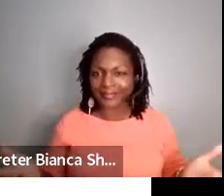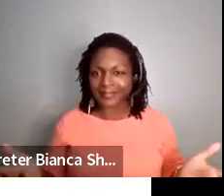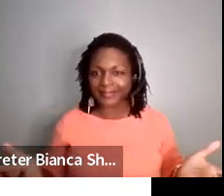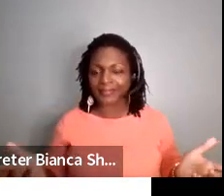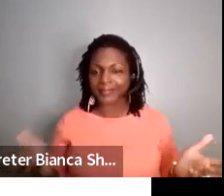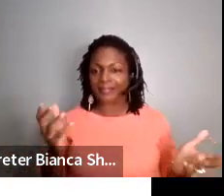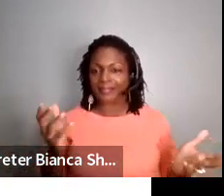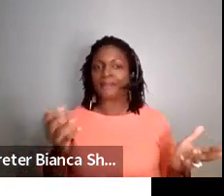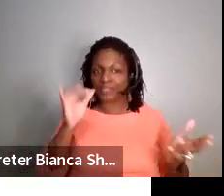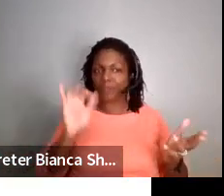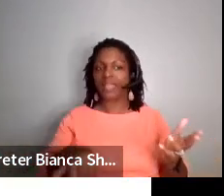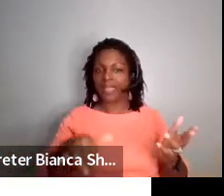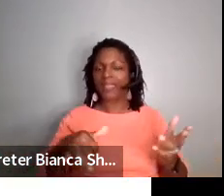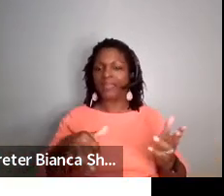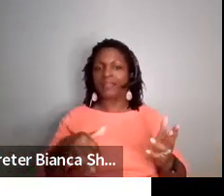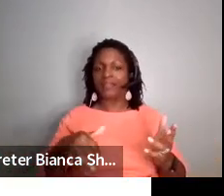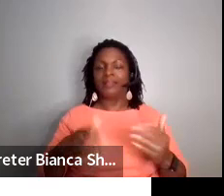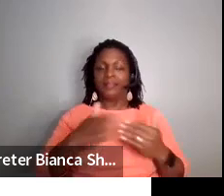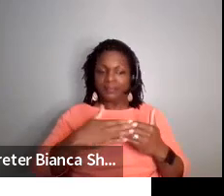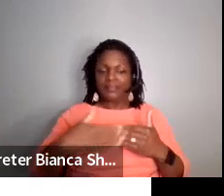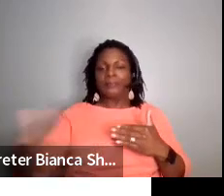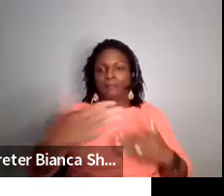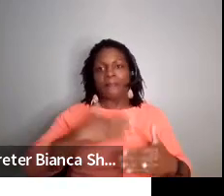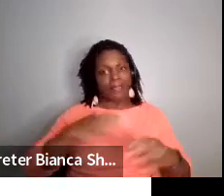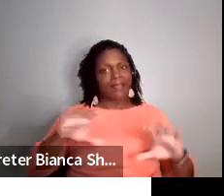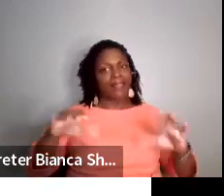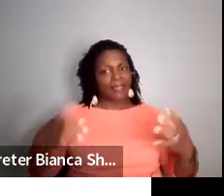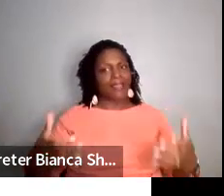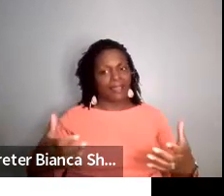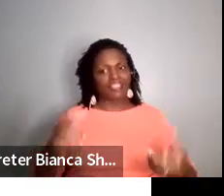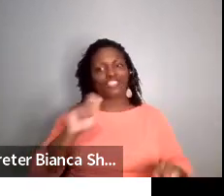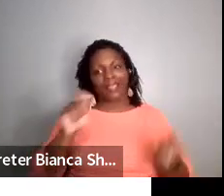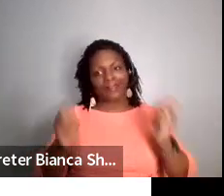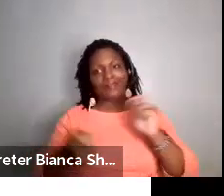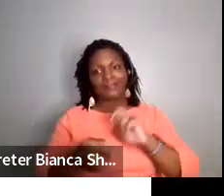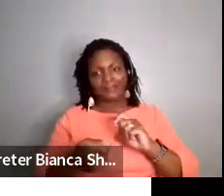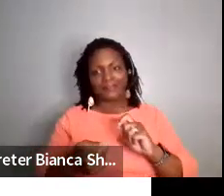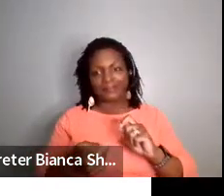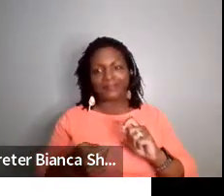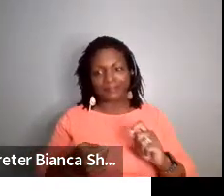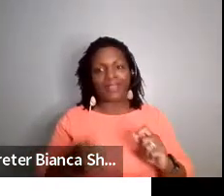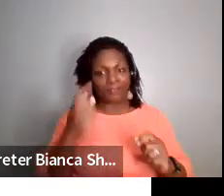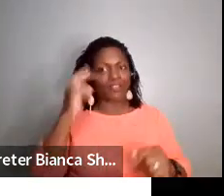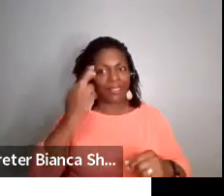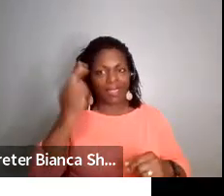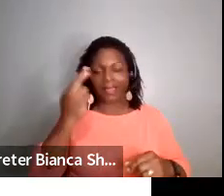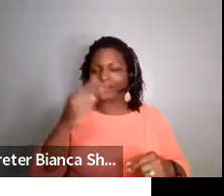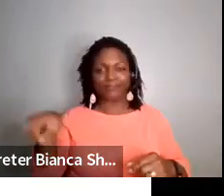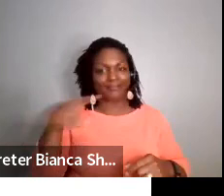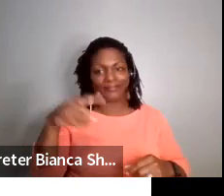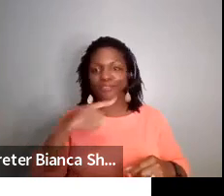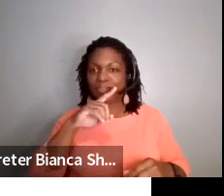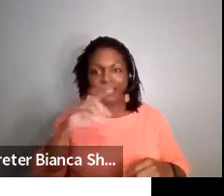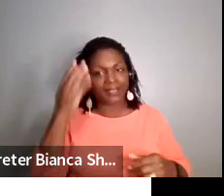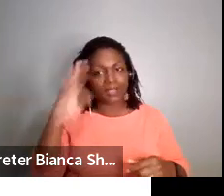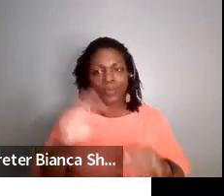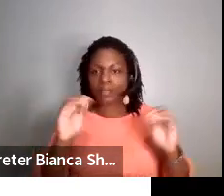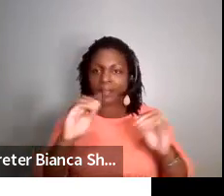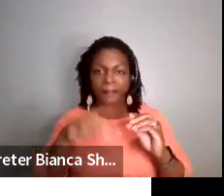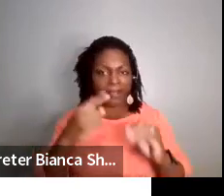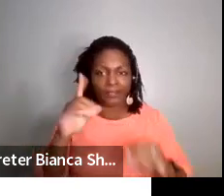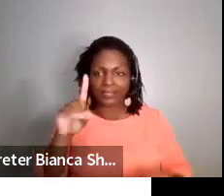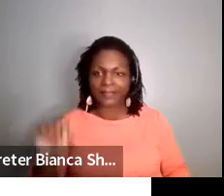To begin from there. My I class was, you know. they really did not know a lot about it.